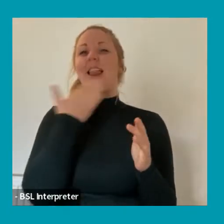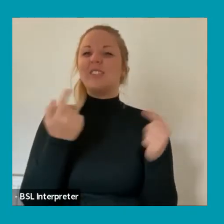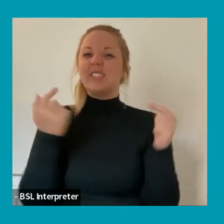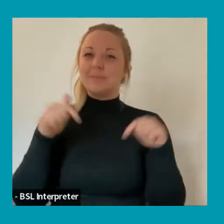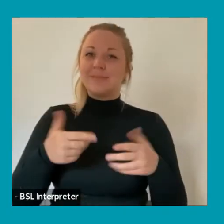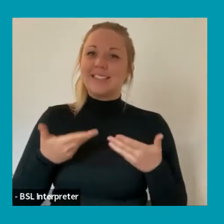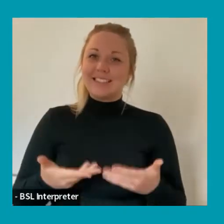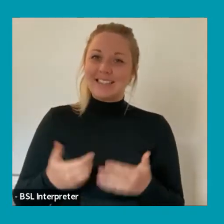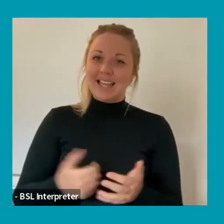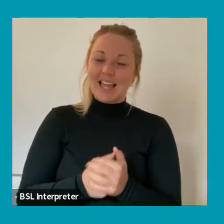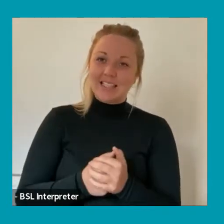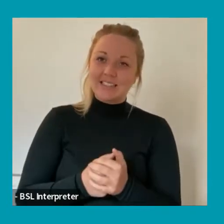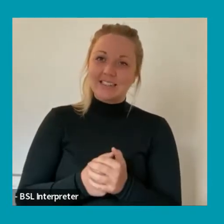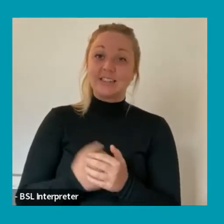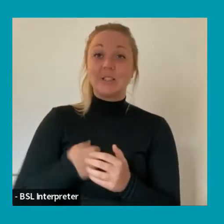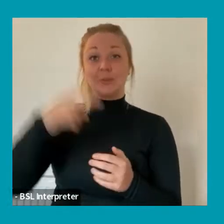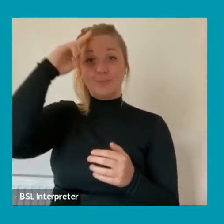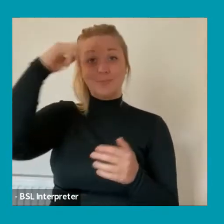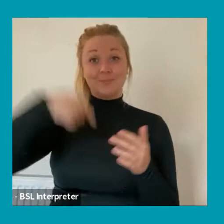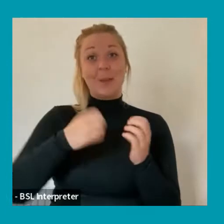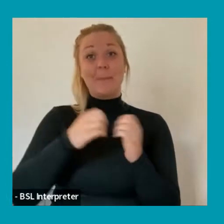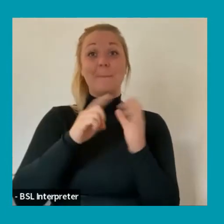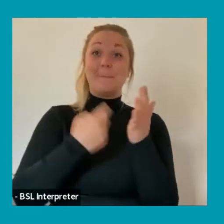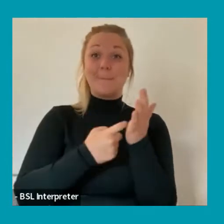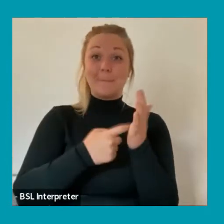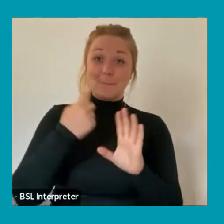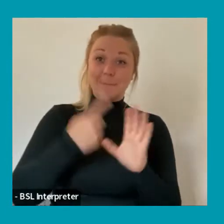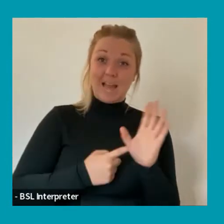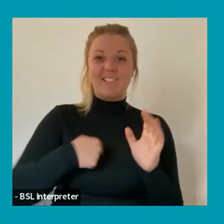I'm Barry O'Donovan. My pronouns are he/him.